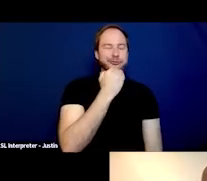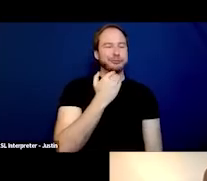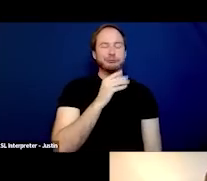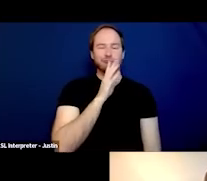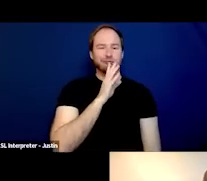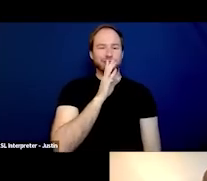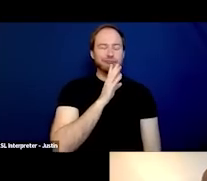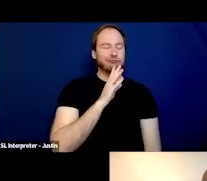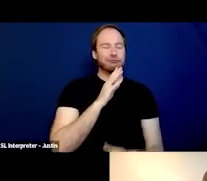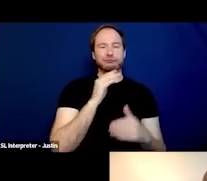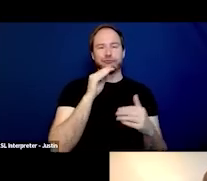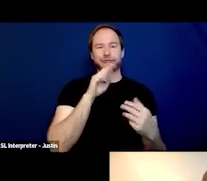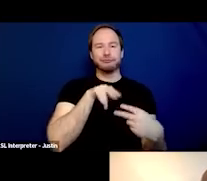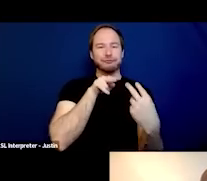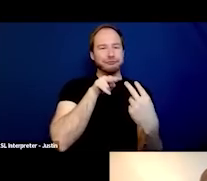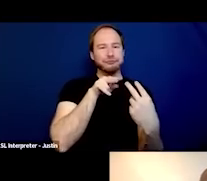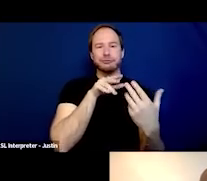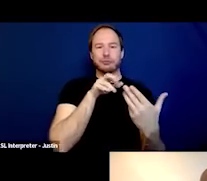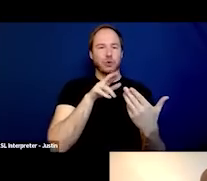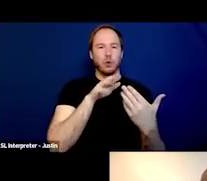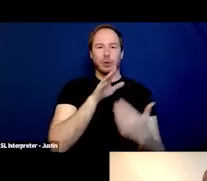or making eye contact with you or in their speech.